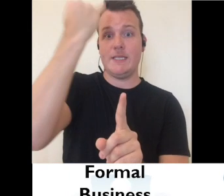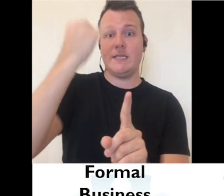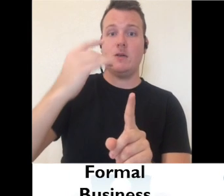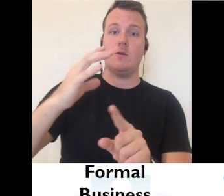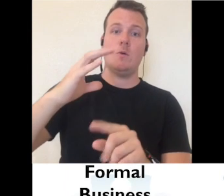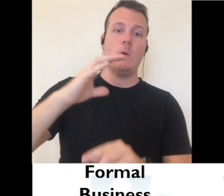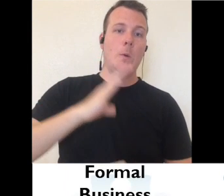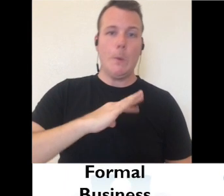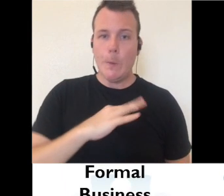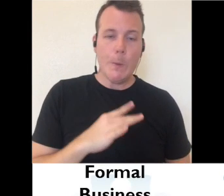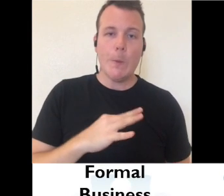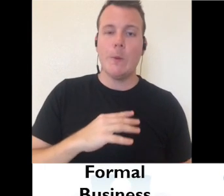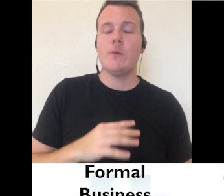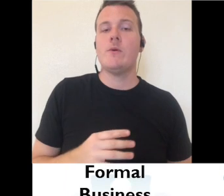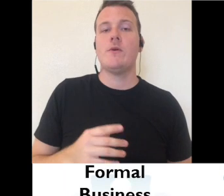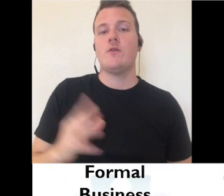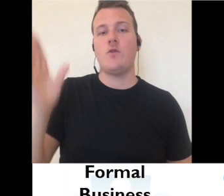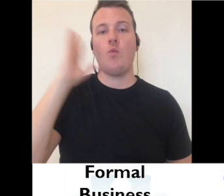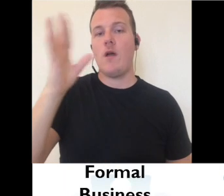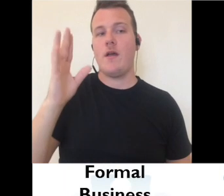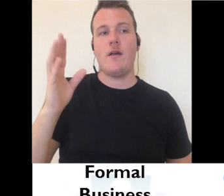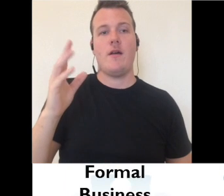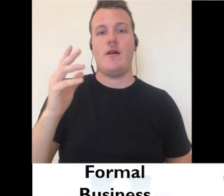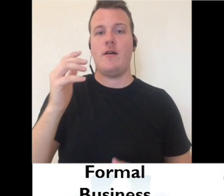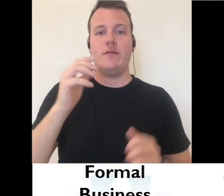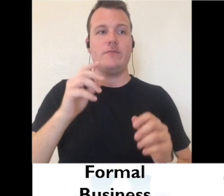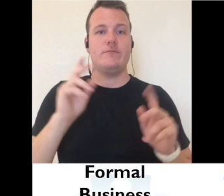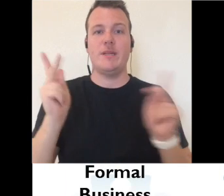these things are done in the page, usually never more than a couple of